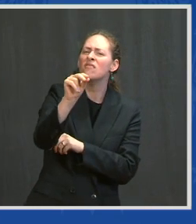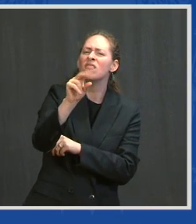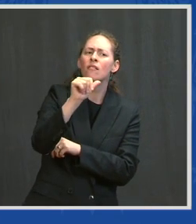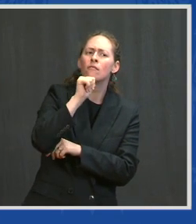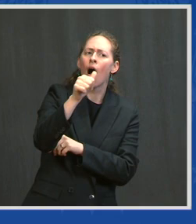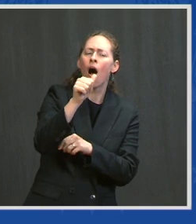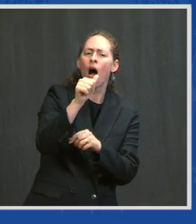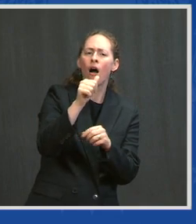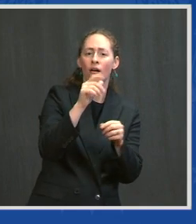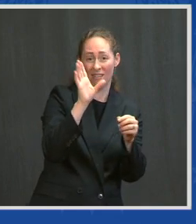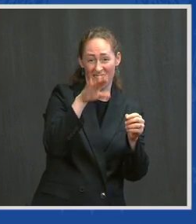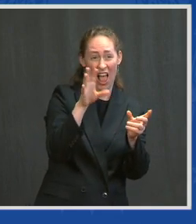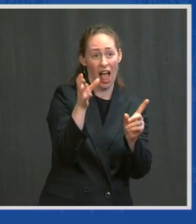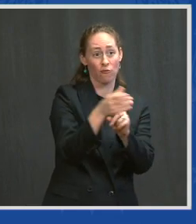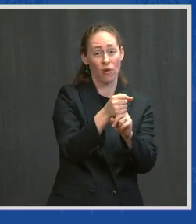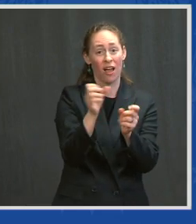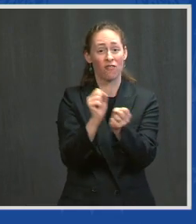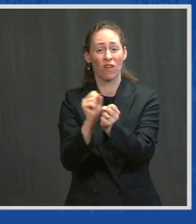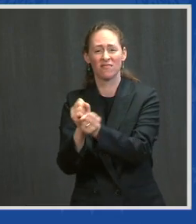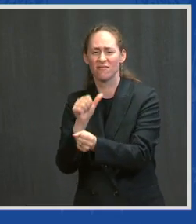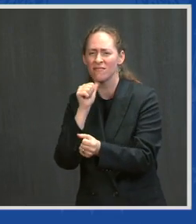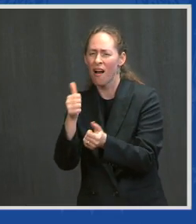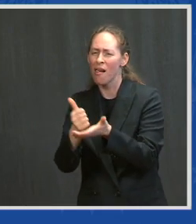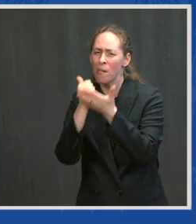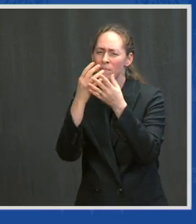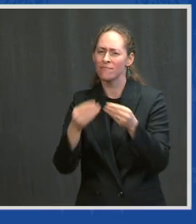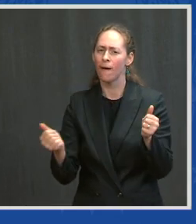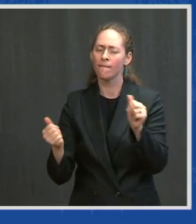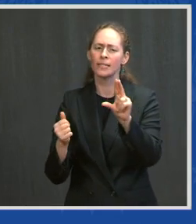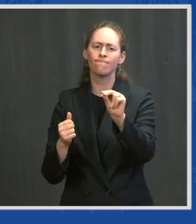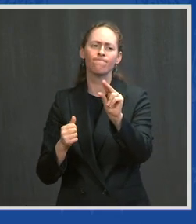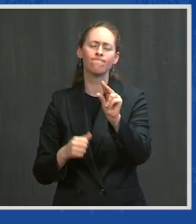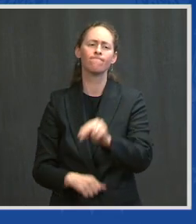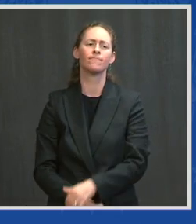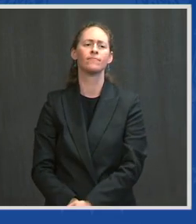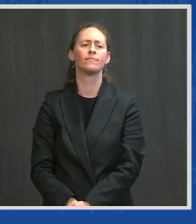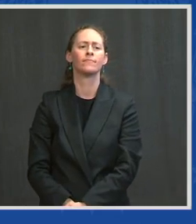Now, we know that the lion's share of violent crime reduction work is shouldered by our state,